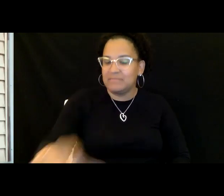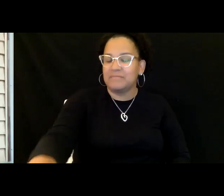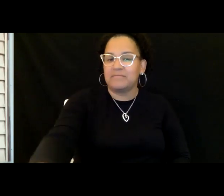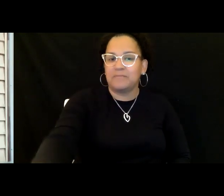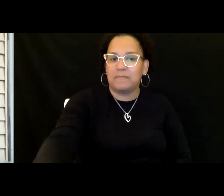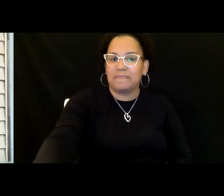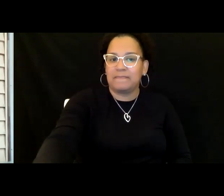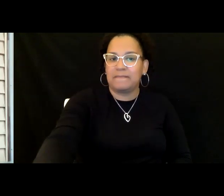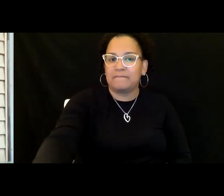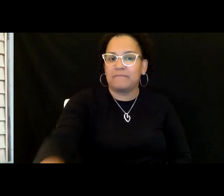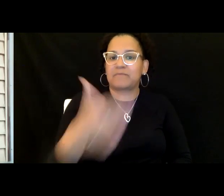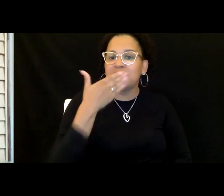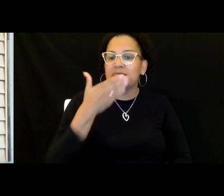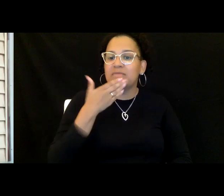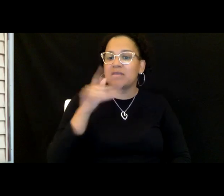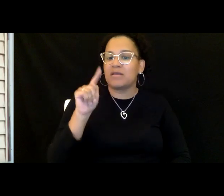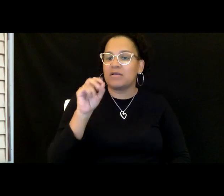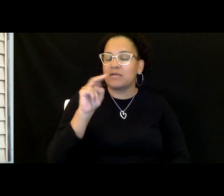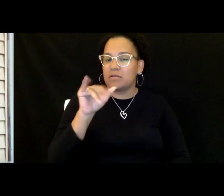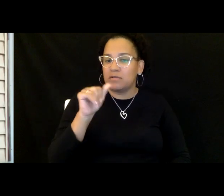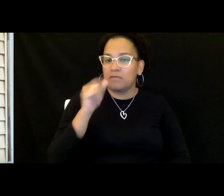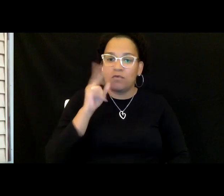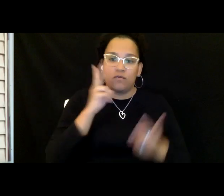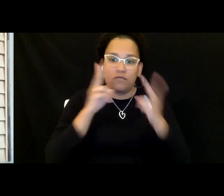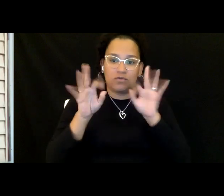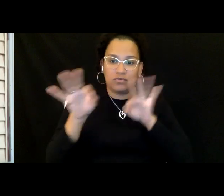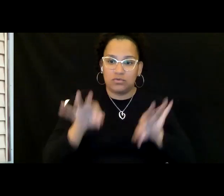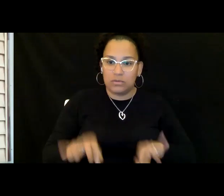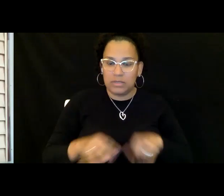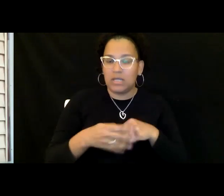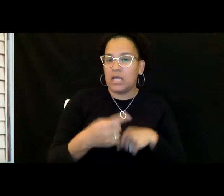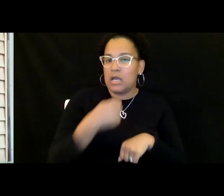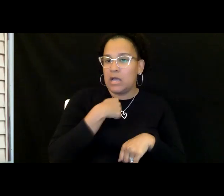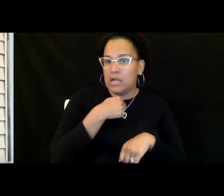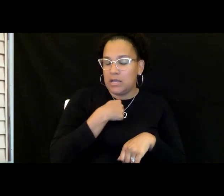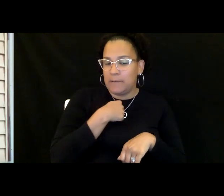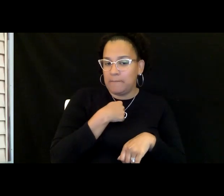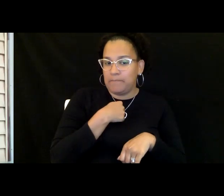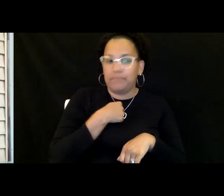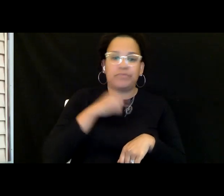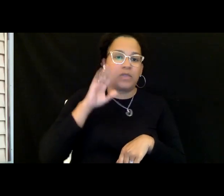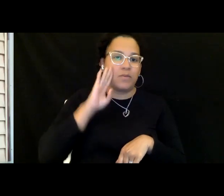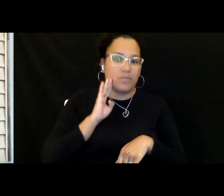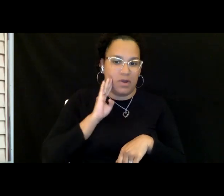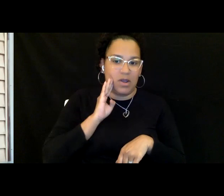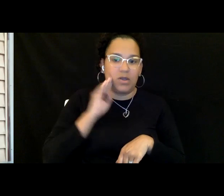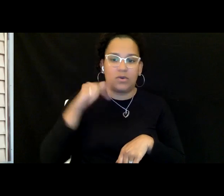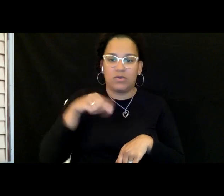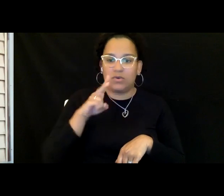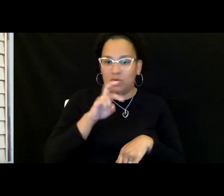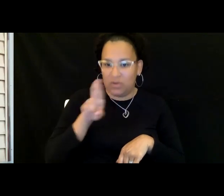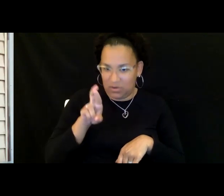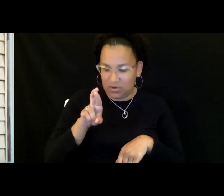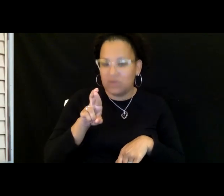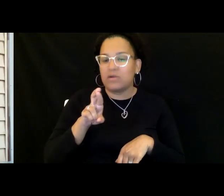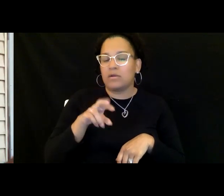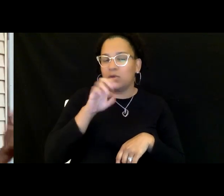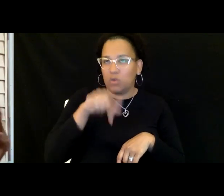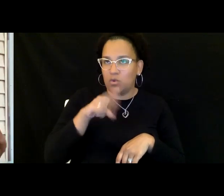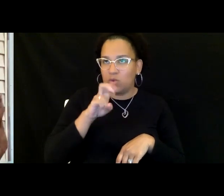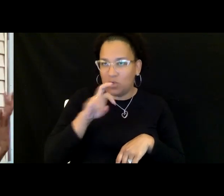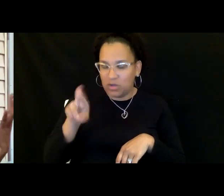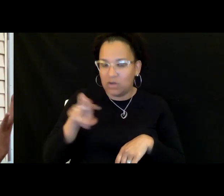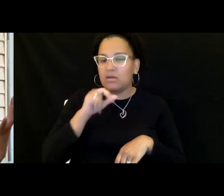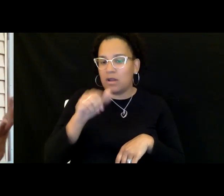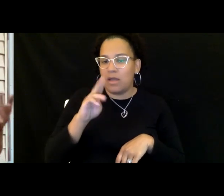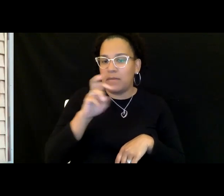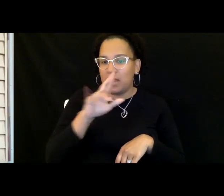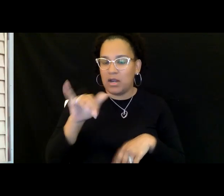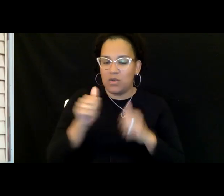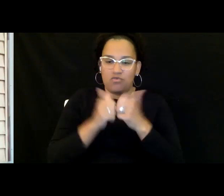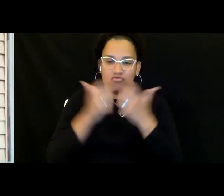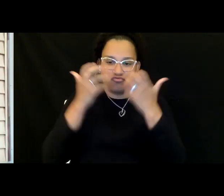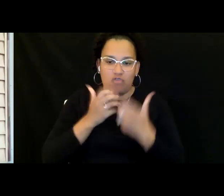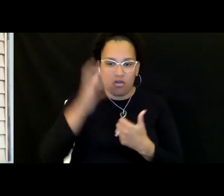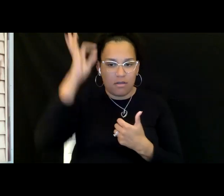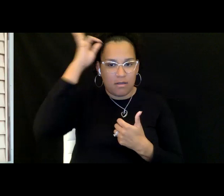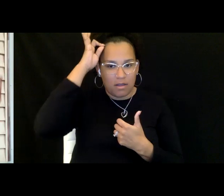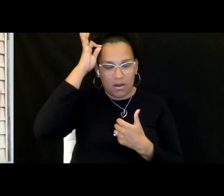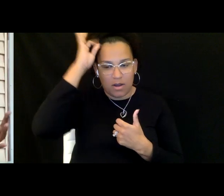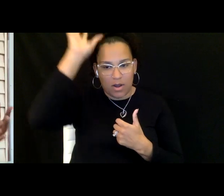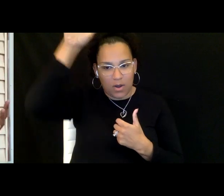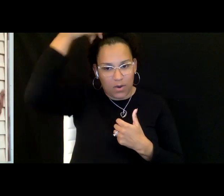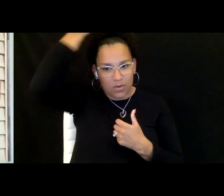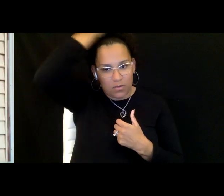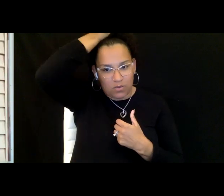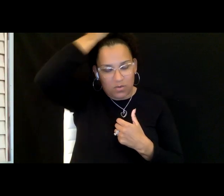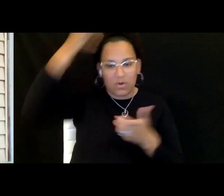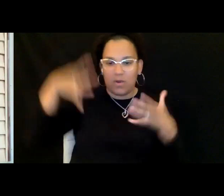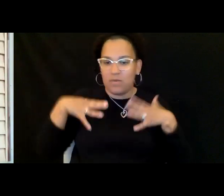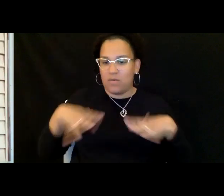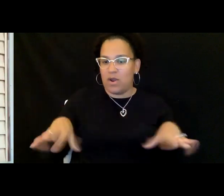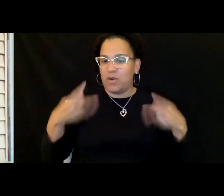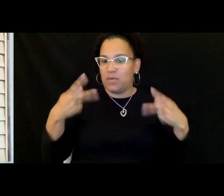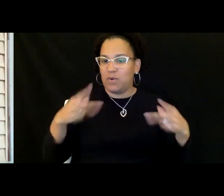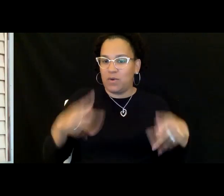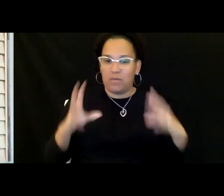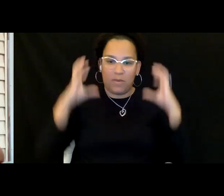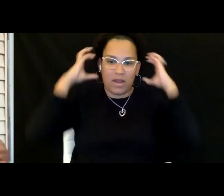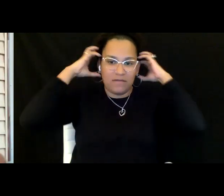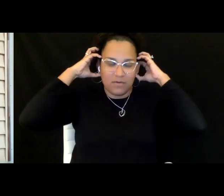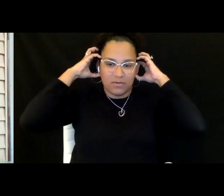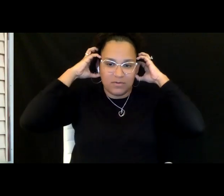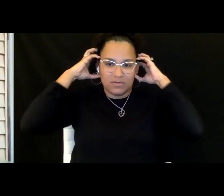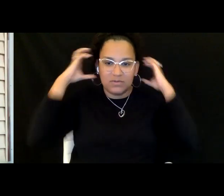heidi andrea restrepo rhodes (she/hers): My so for visual description, I am a brown queer non binary person with dark hair that is currently up in urban I am wearing purple headphones and a white lacy top.